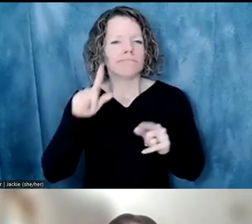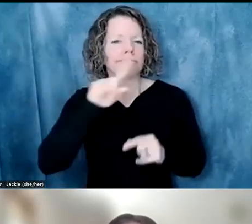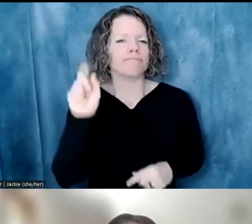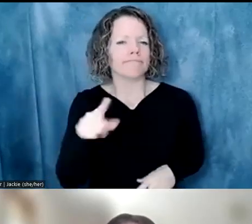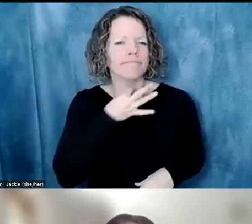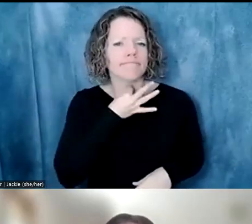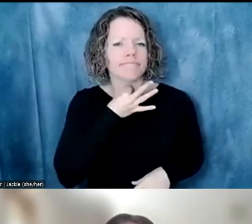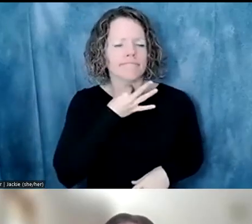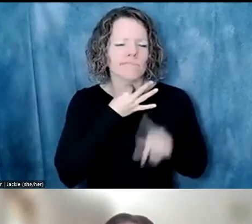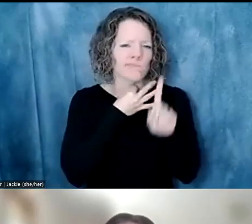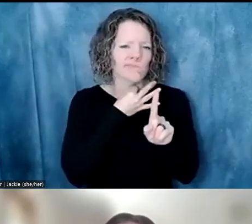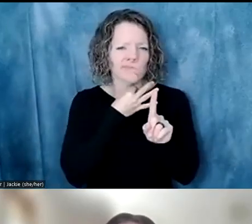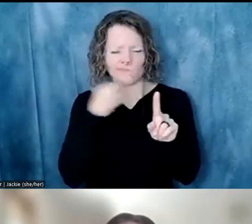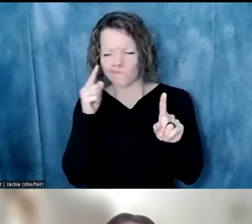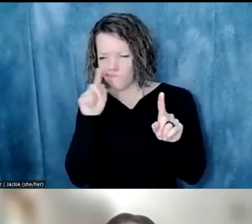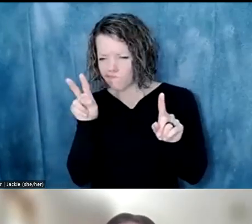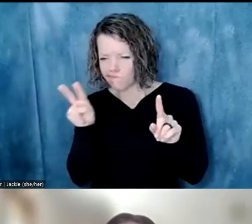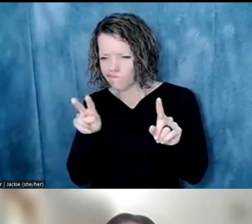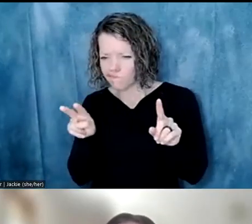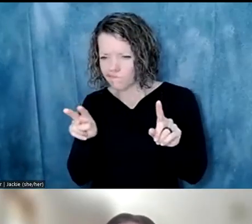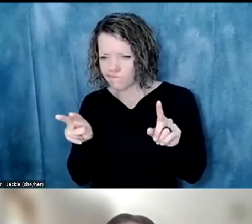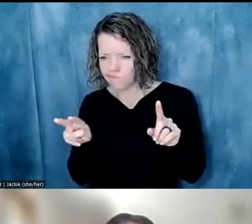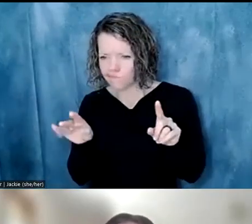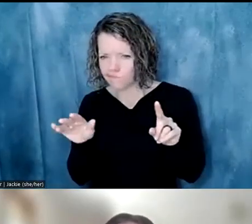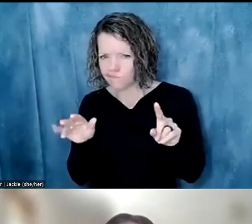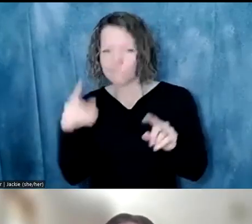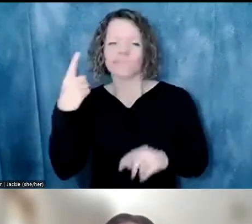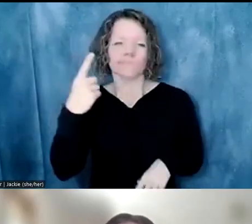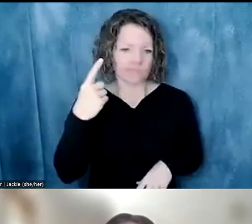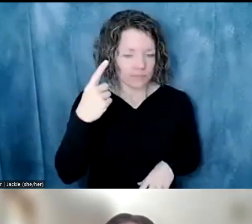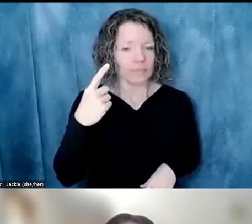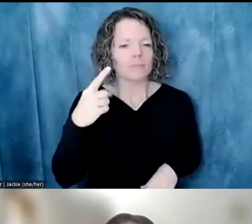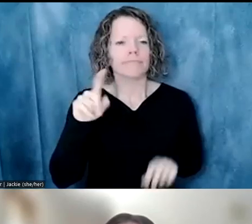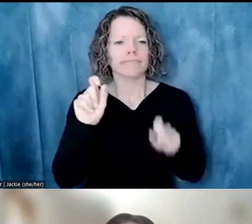Let's see. One question we can start with. Can you explain the difference